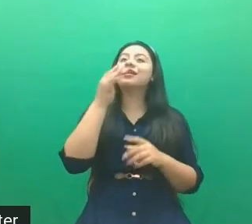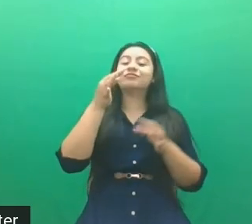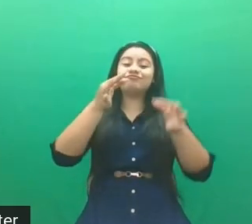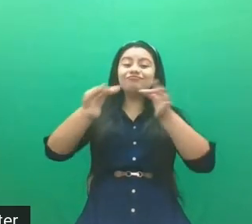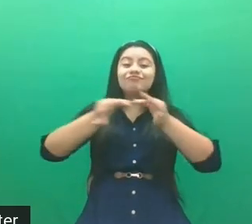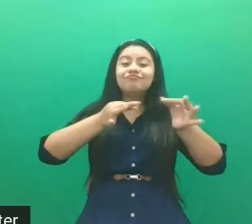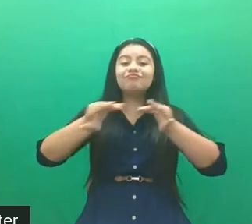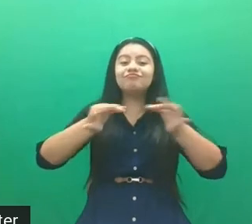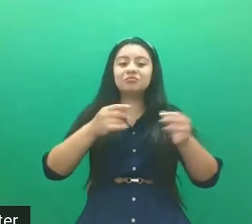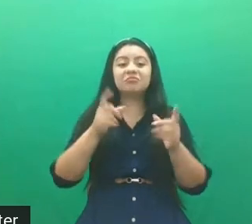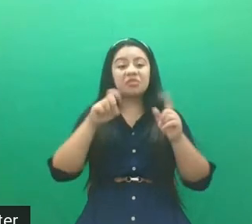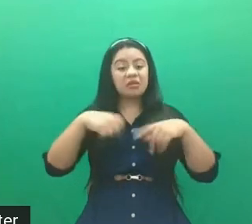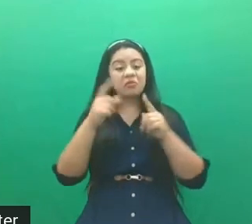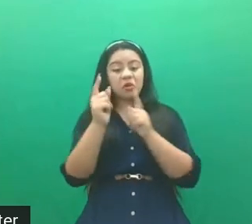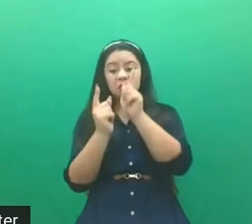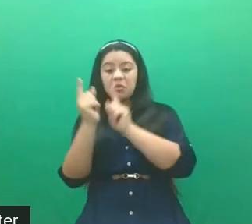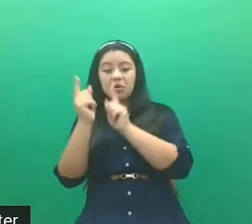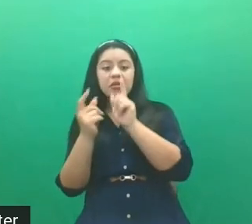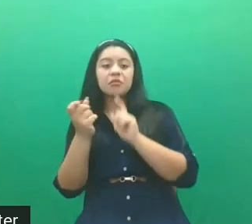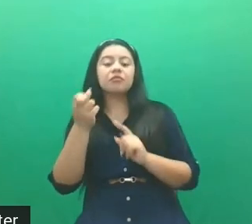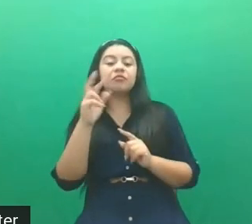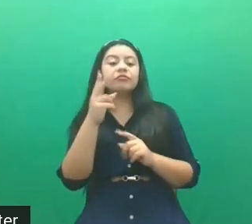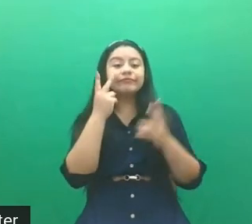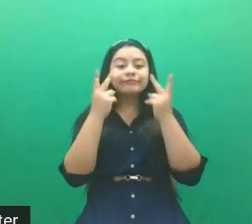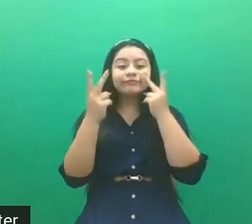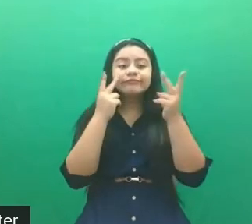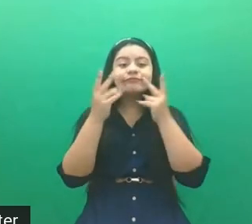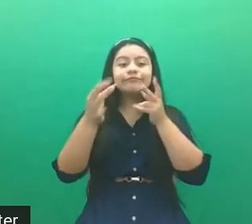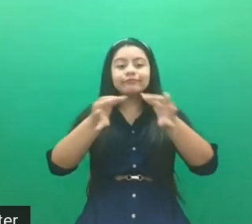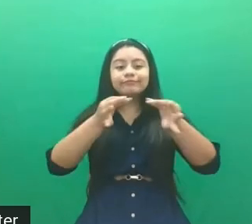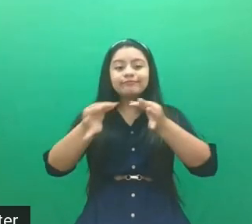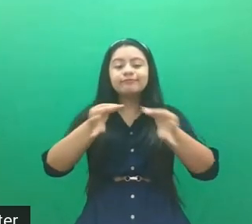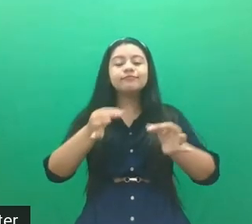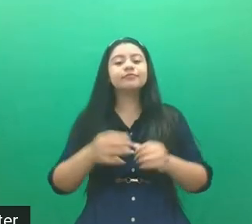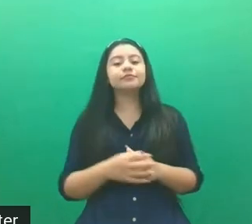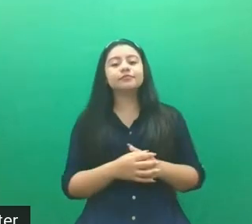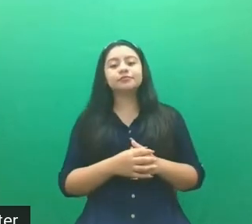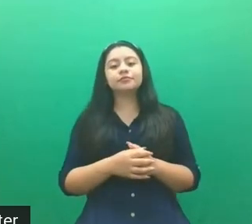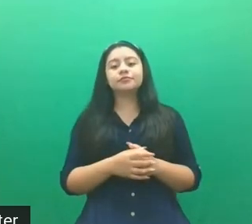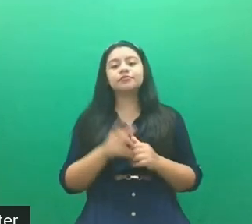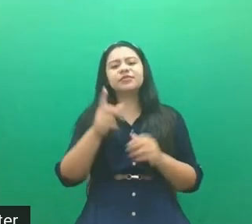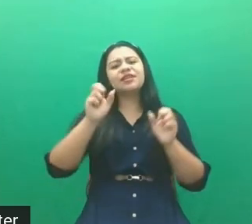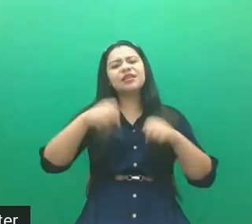one-on-one tours, they could be visual description tours, or they could be part of as Corey is